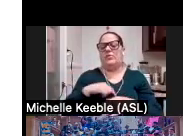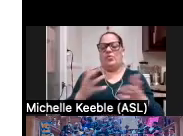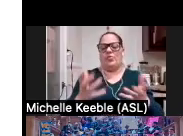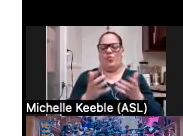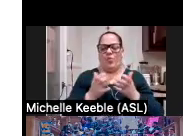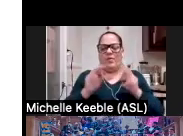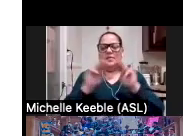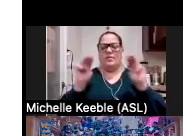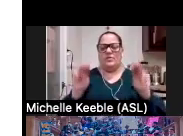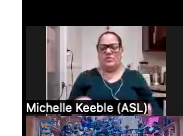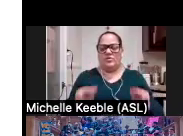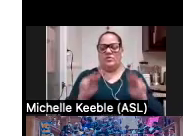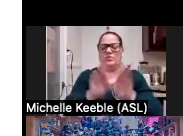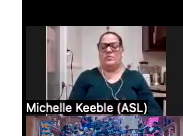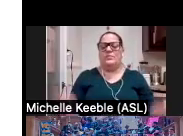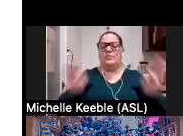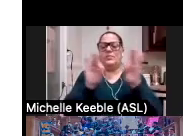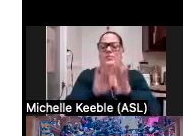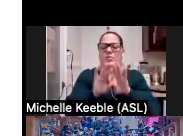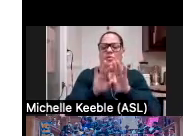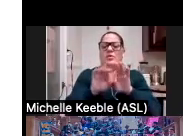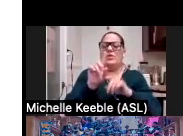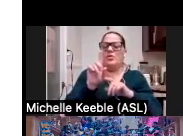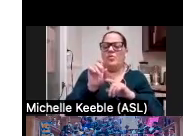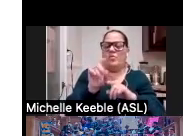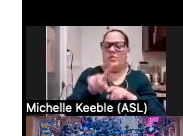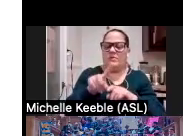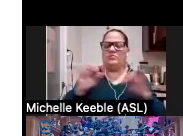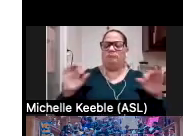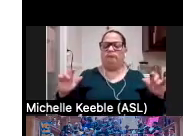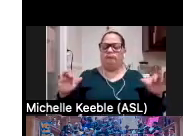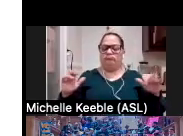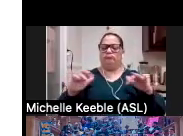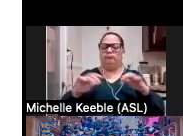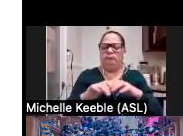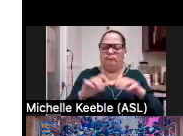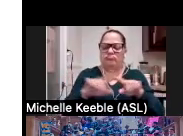raise key questions for audiences enabling them to dive into those multiple histories and we have